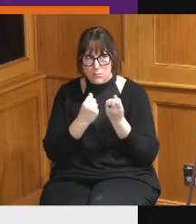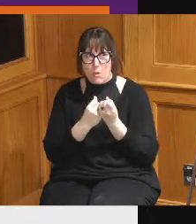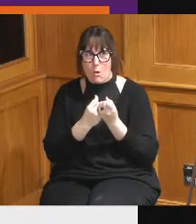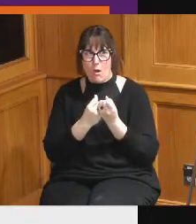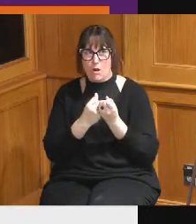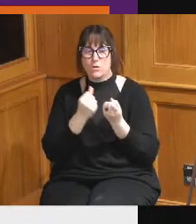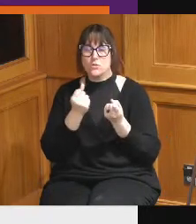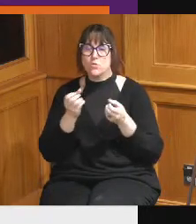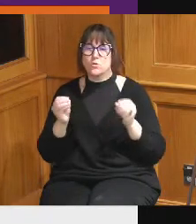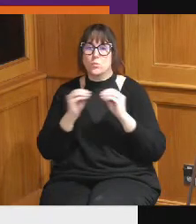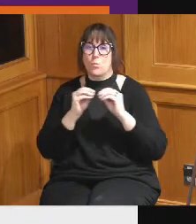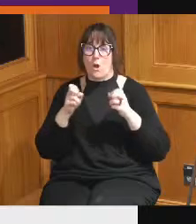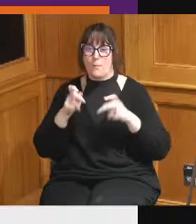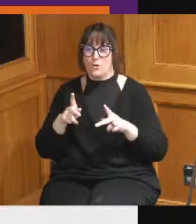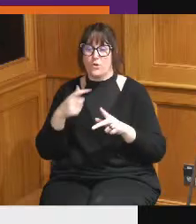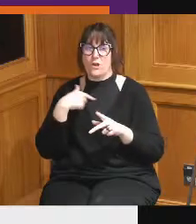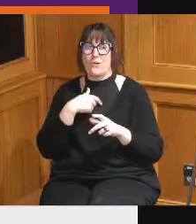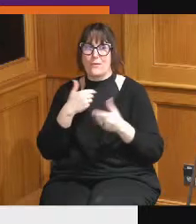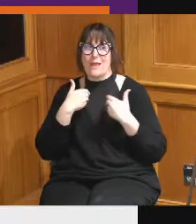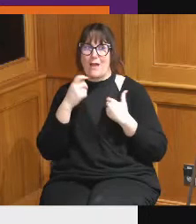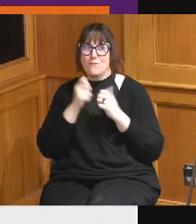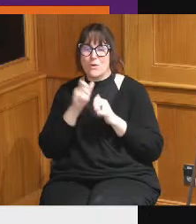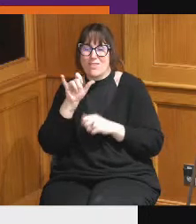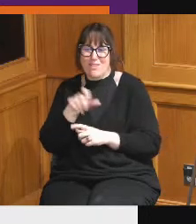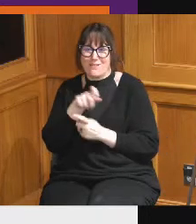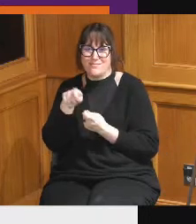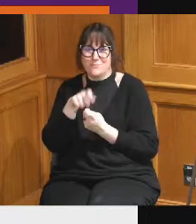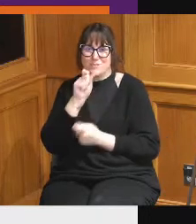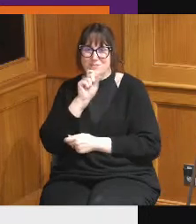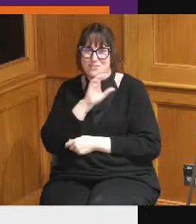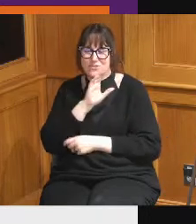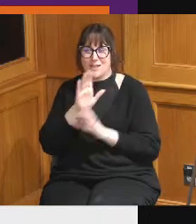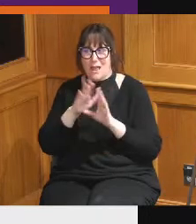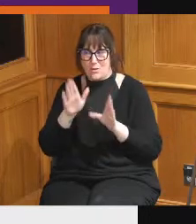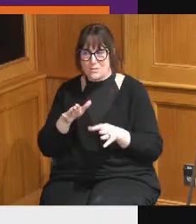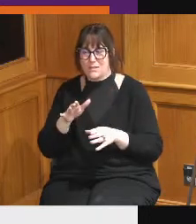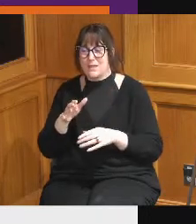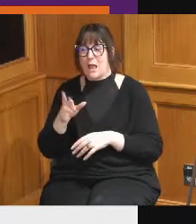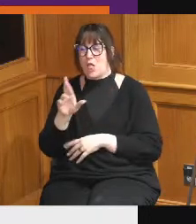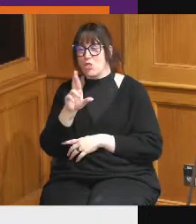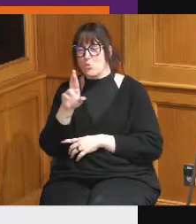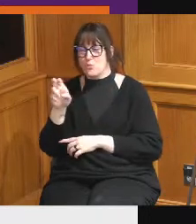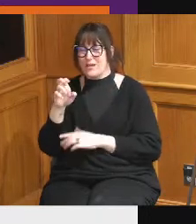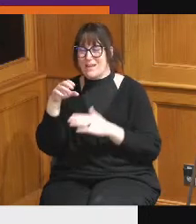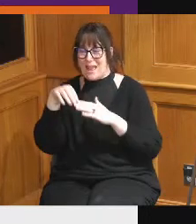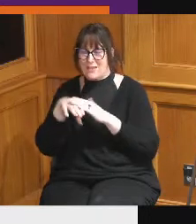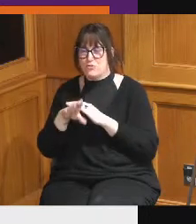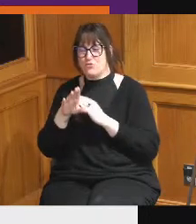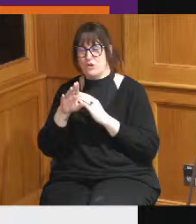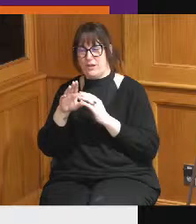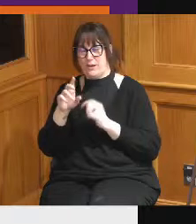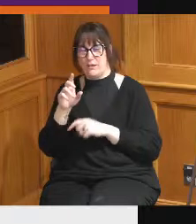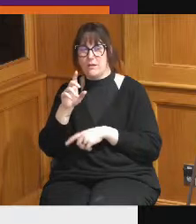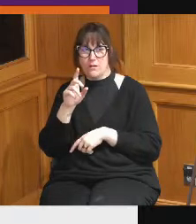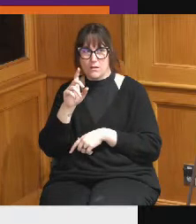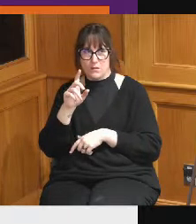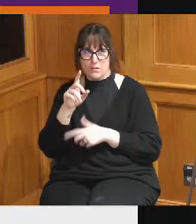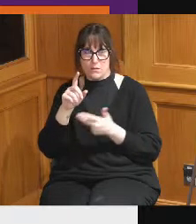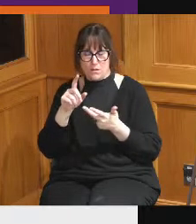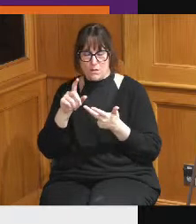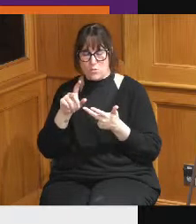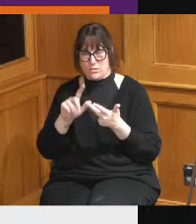opportunity there and then in the re-entry housing from the original three target areas we have done